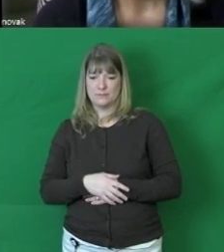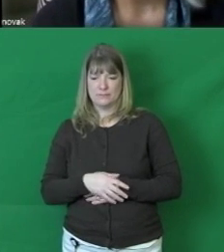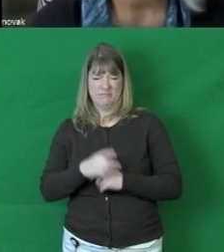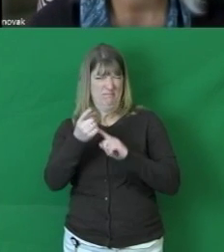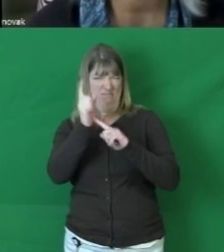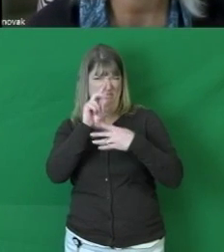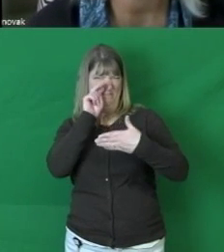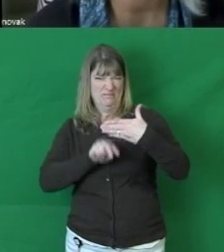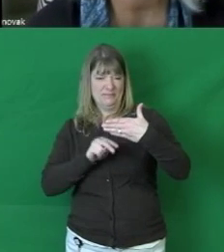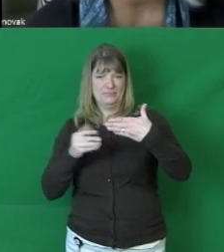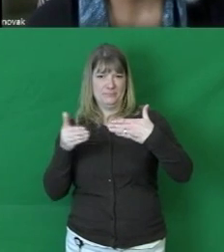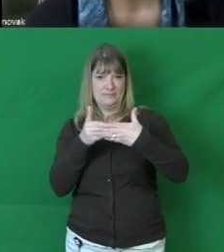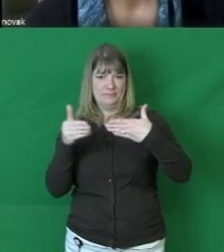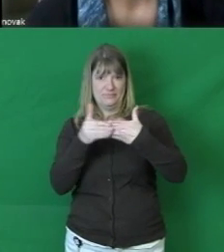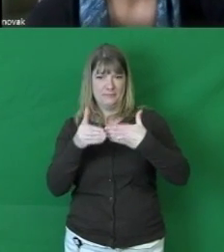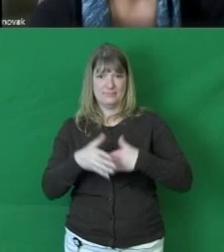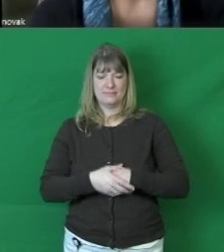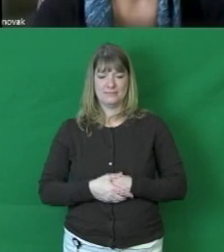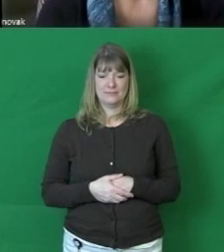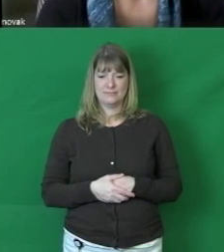I'll give you a second to read the slide.